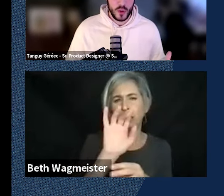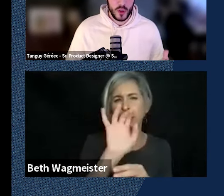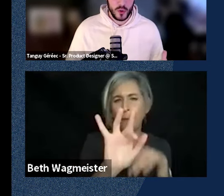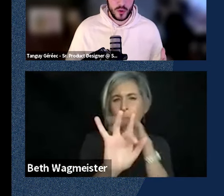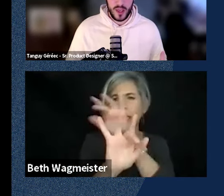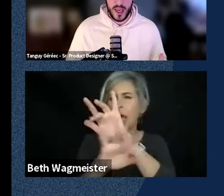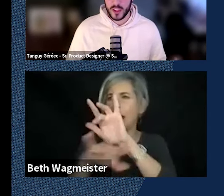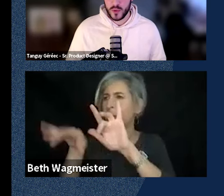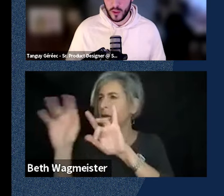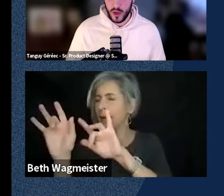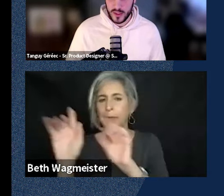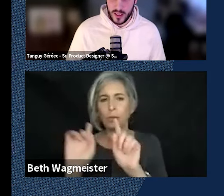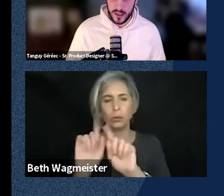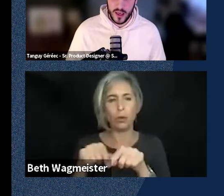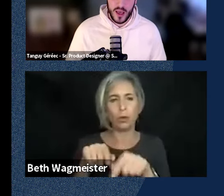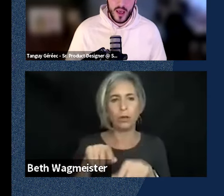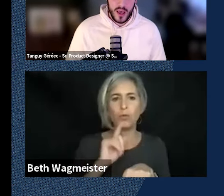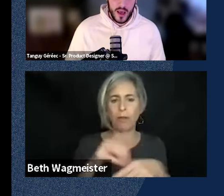go to the actual content.